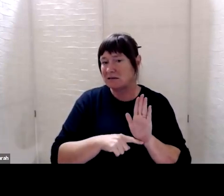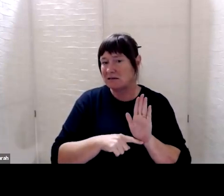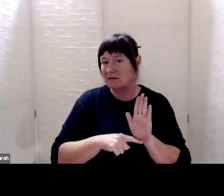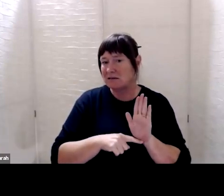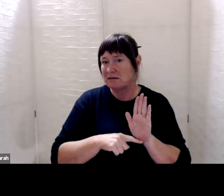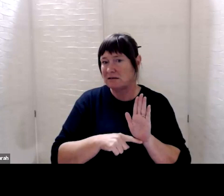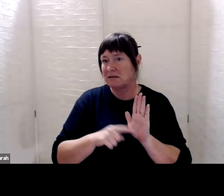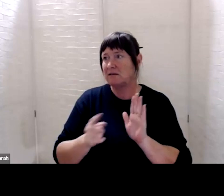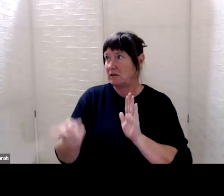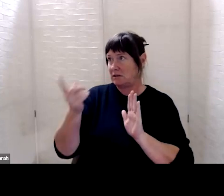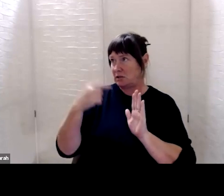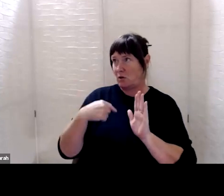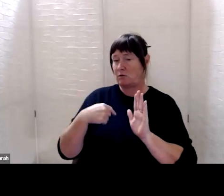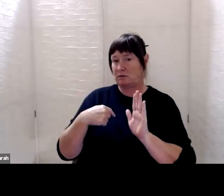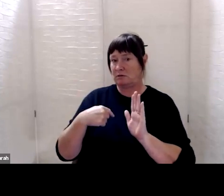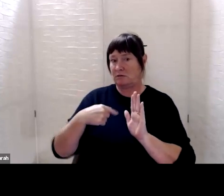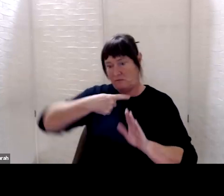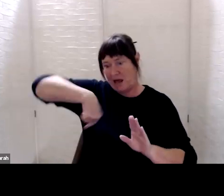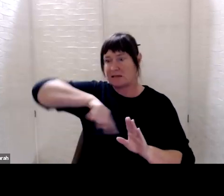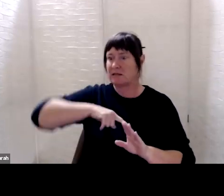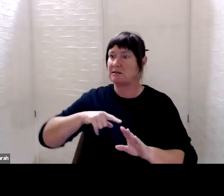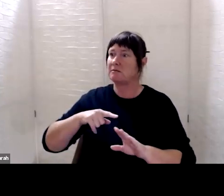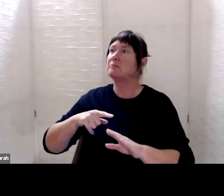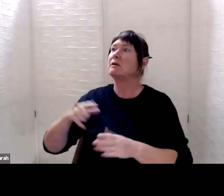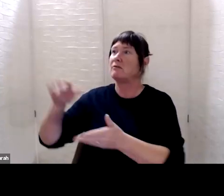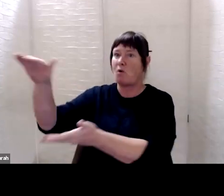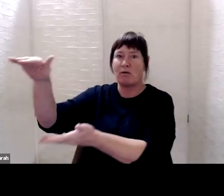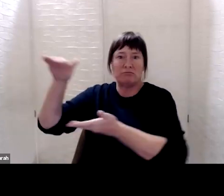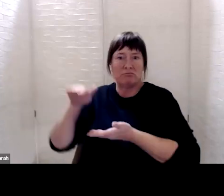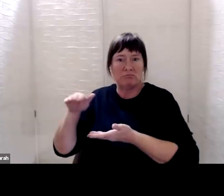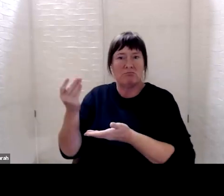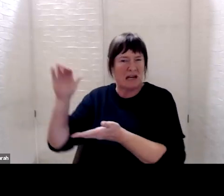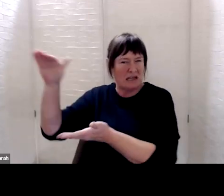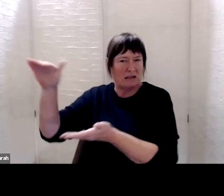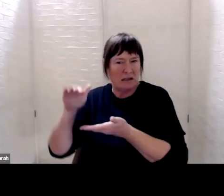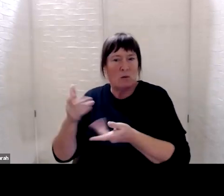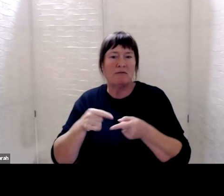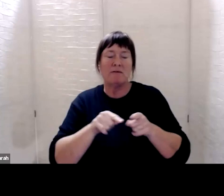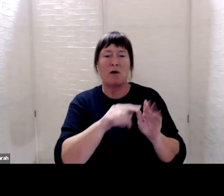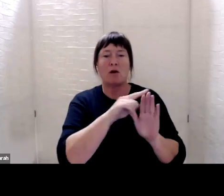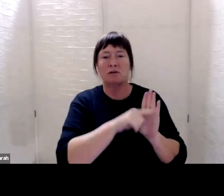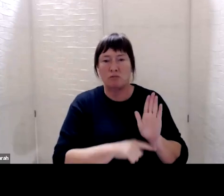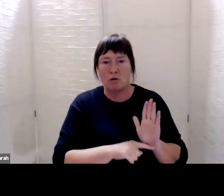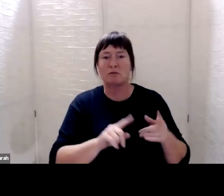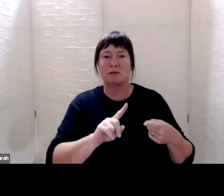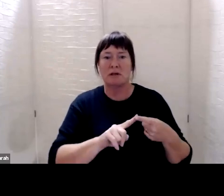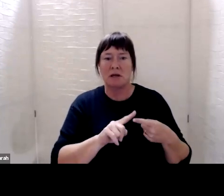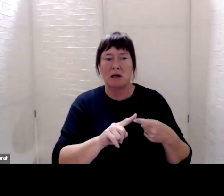accessing to that contingency, and they relate to things like having a new operating model